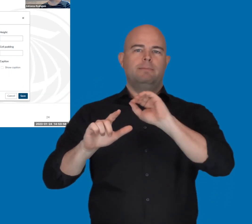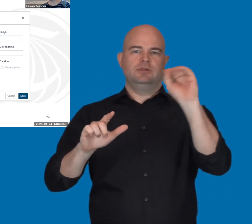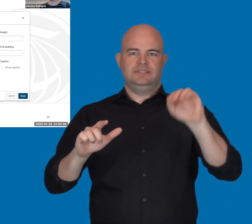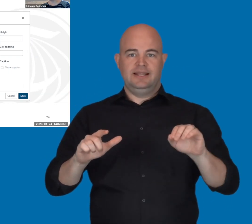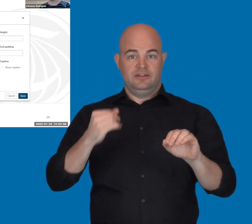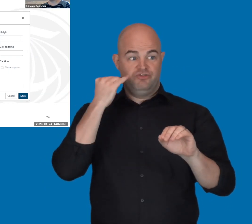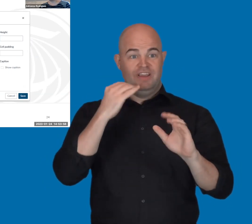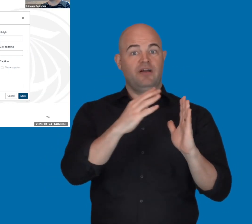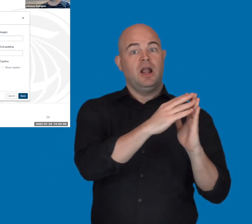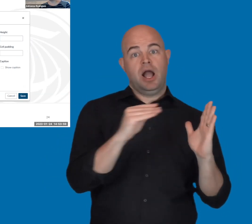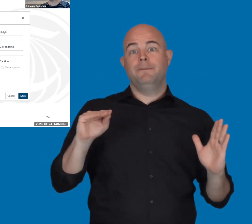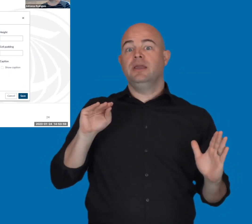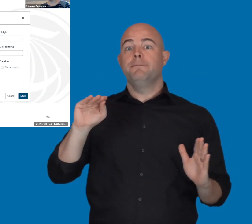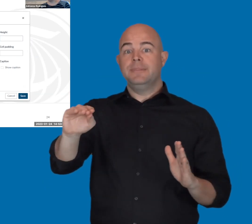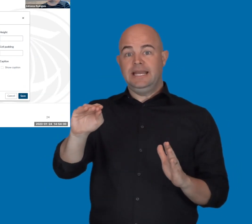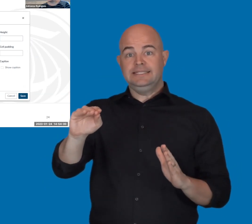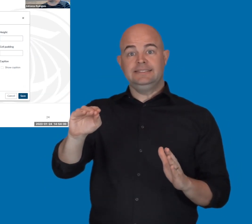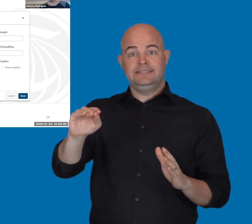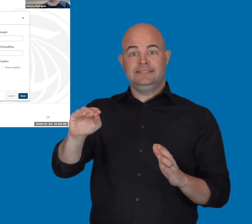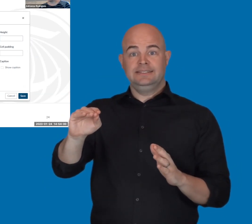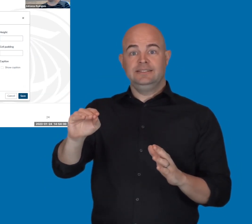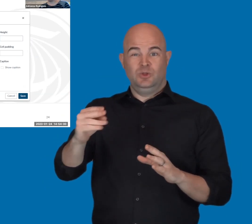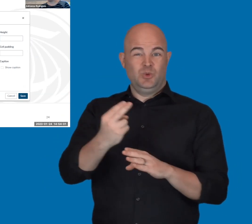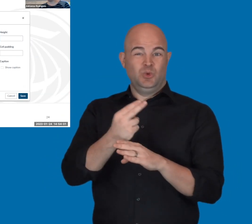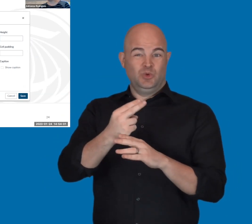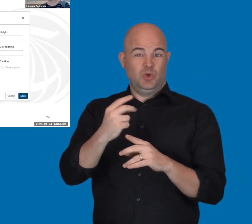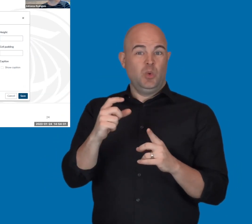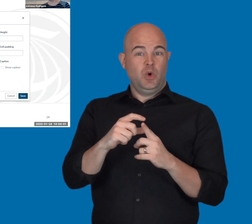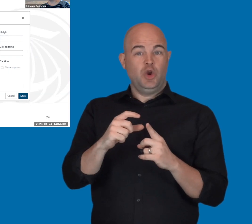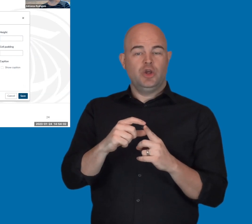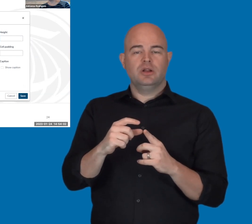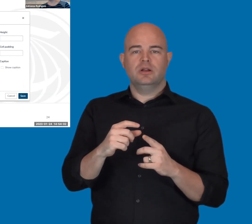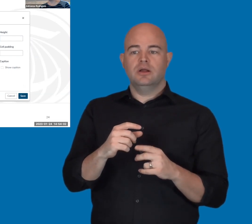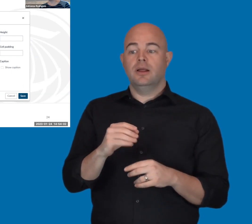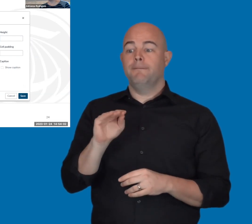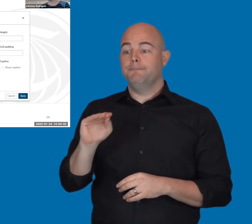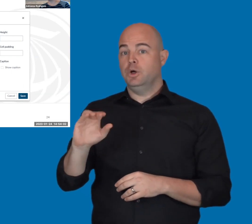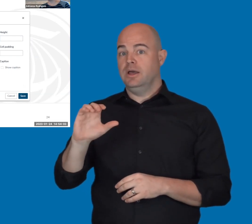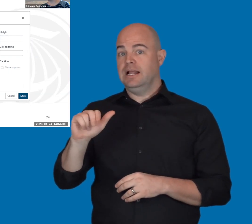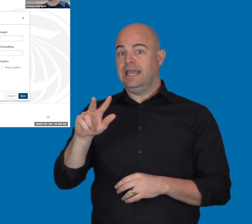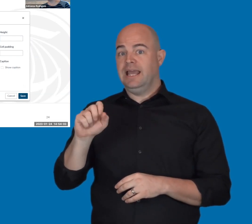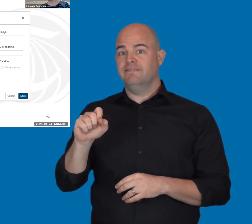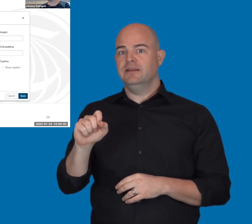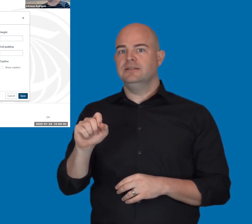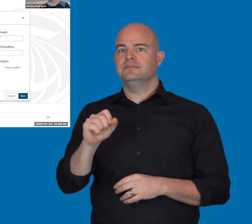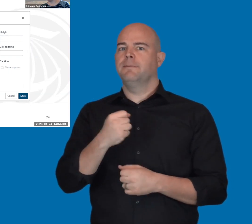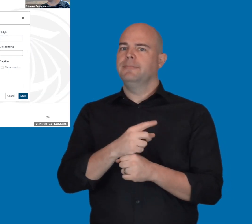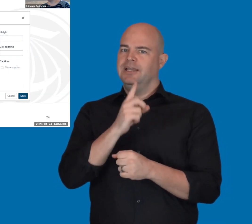So if you've copy and pasted a table into Canvas, just make sure you changed that width